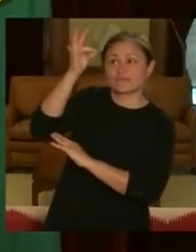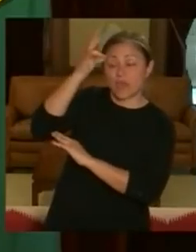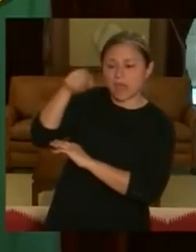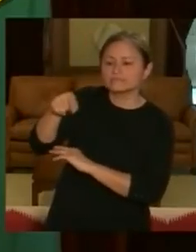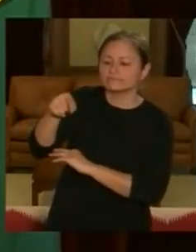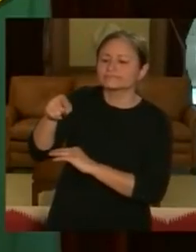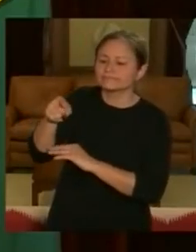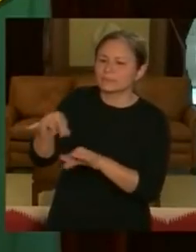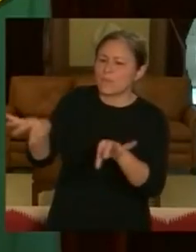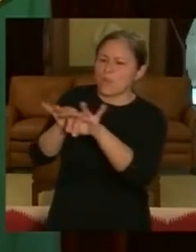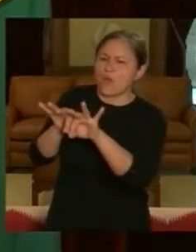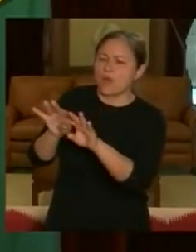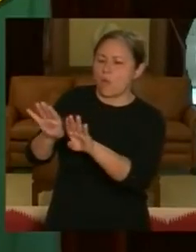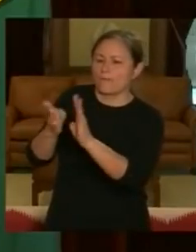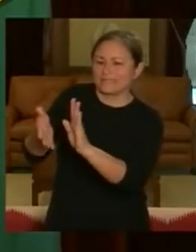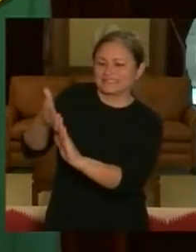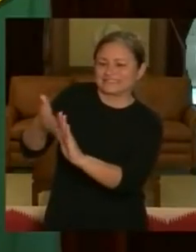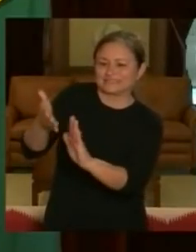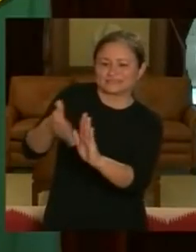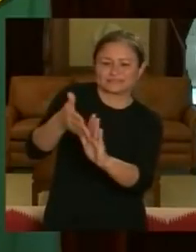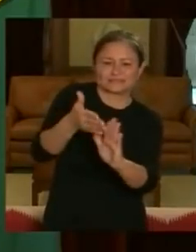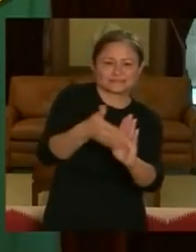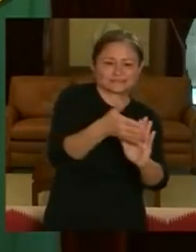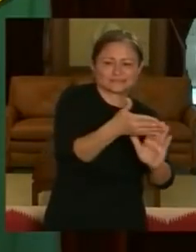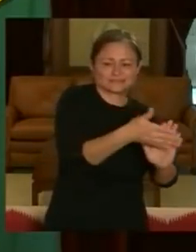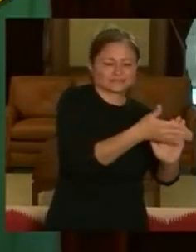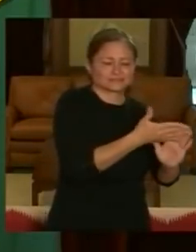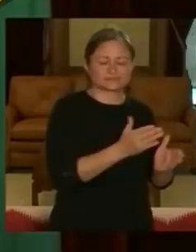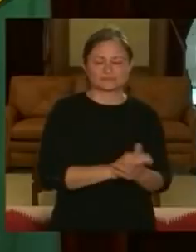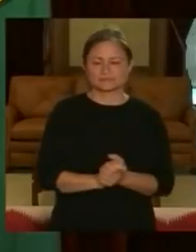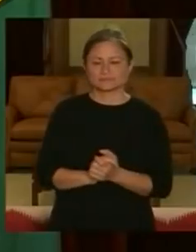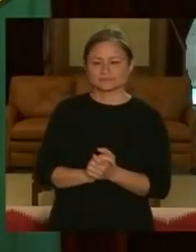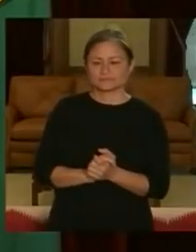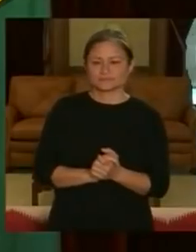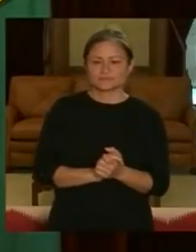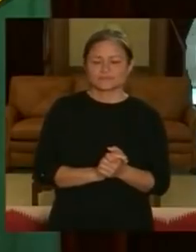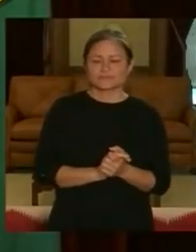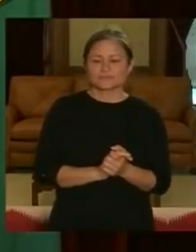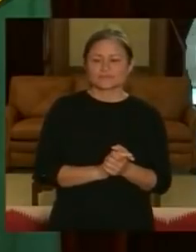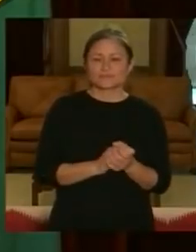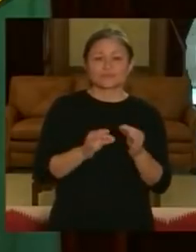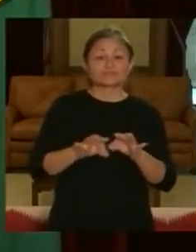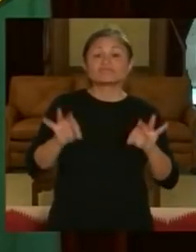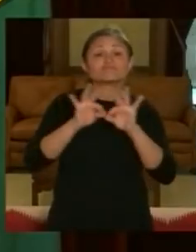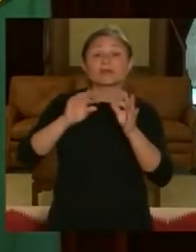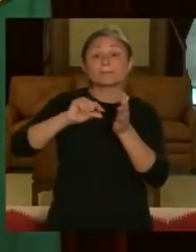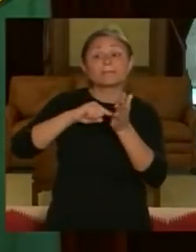COULD CLOSE NOW, IT SHOULD. WE'VE CHOSEN THESE BUSINESSES BASED LARGELY ON THE FEDERAL